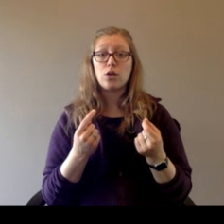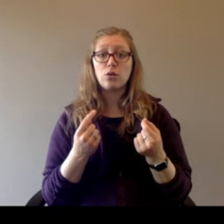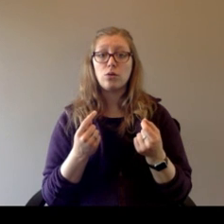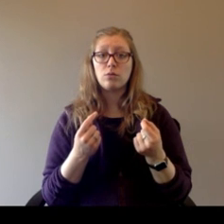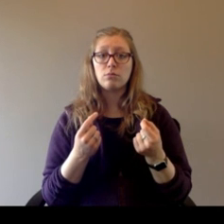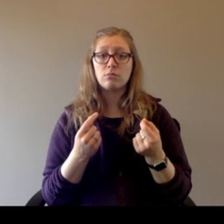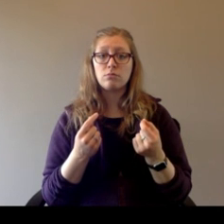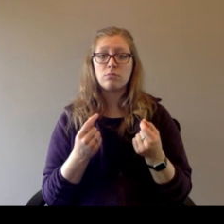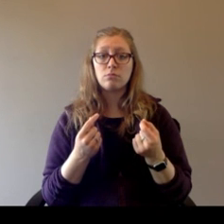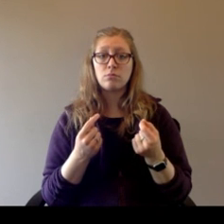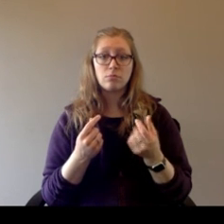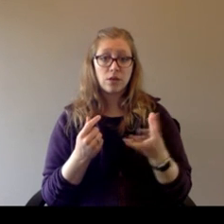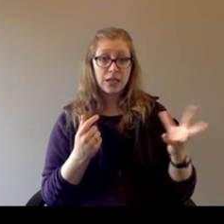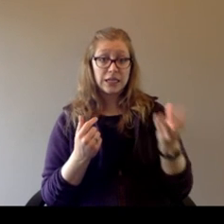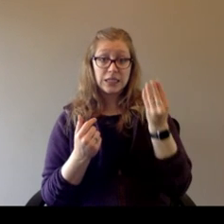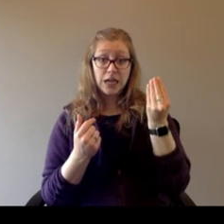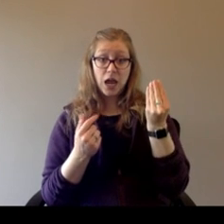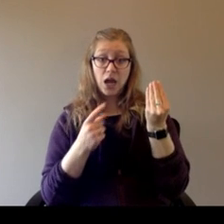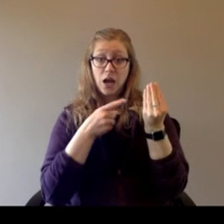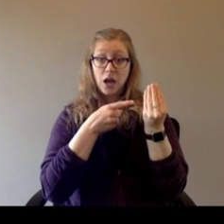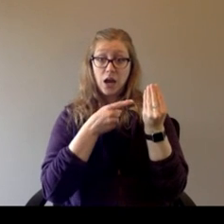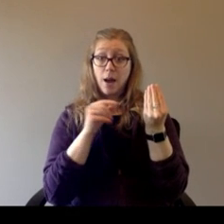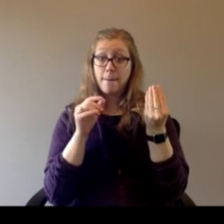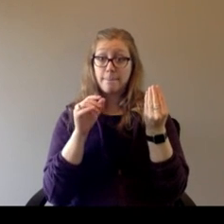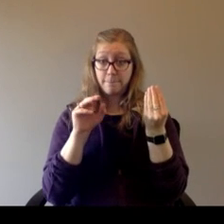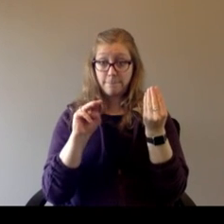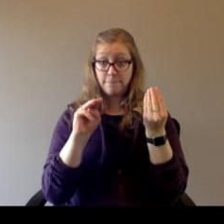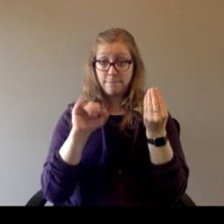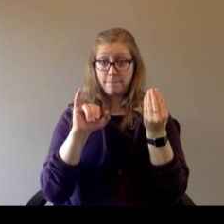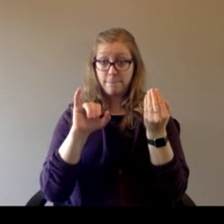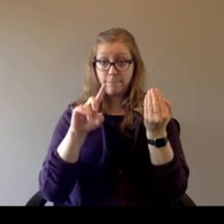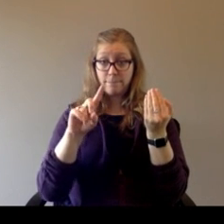and explain why the PR has to be congruent to MR.